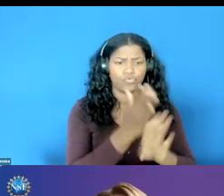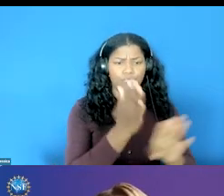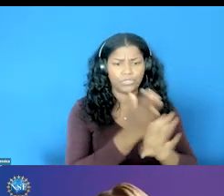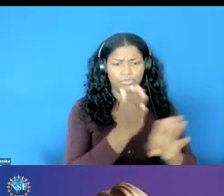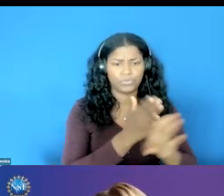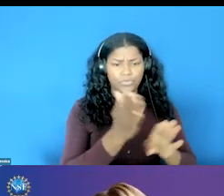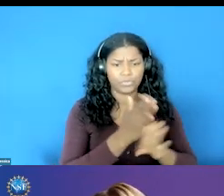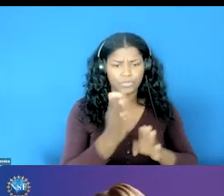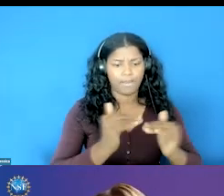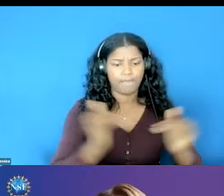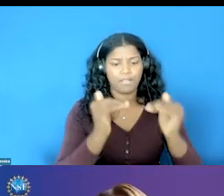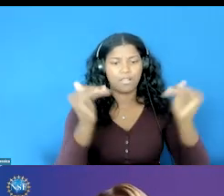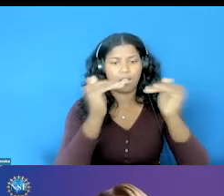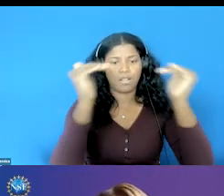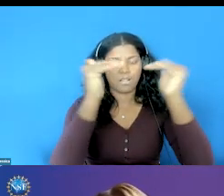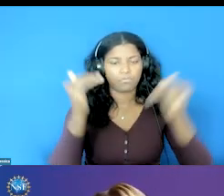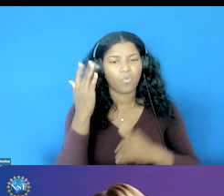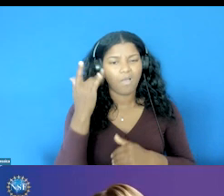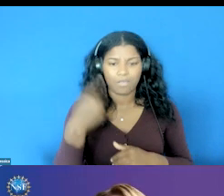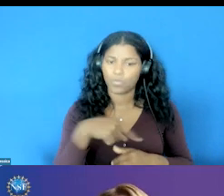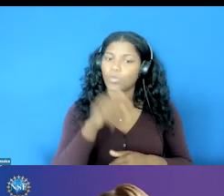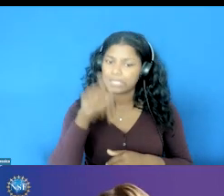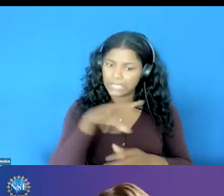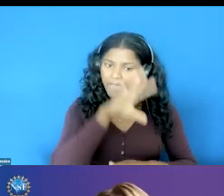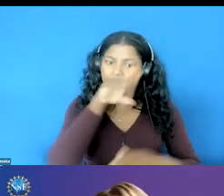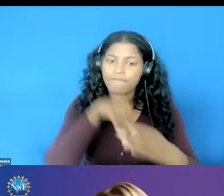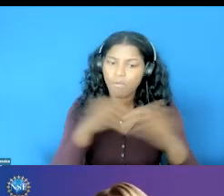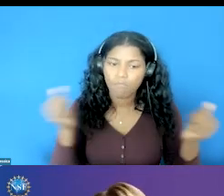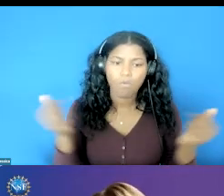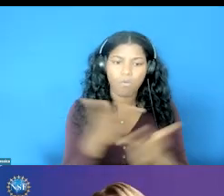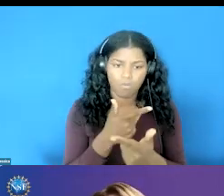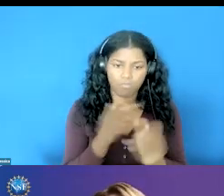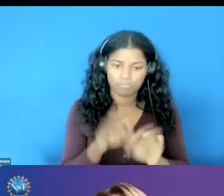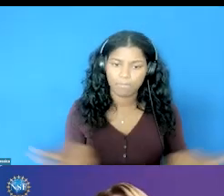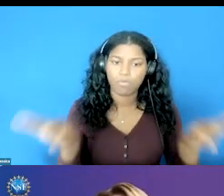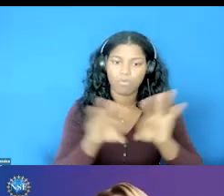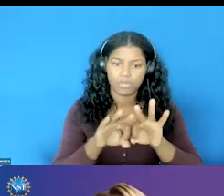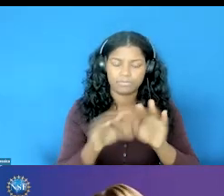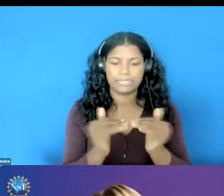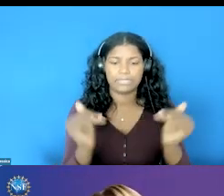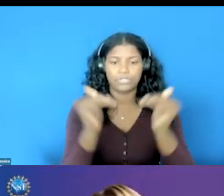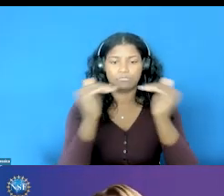that to empower stem talent we need to involve everyone at all stages, especially to enhance